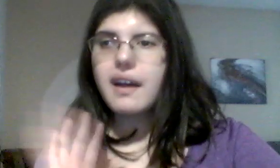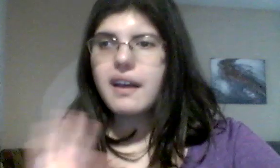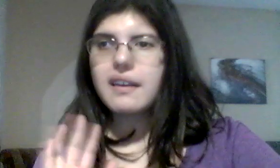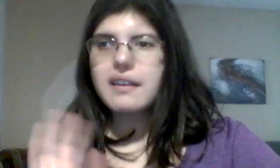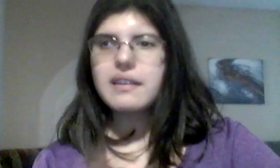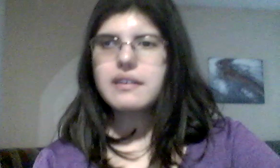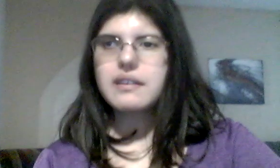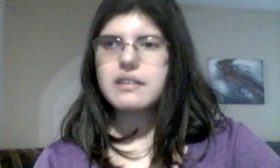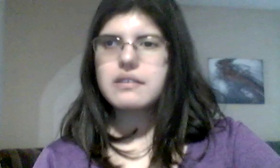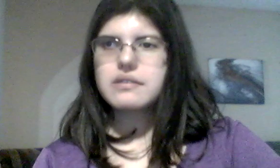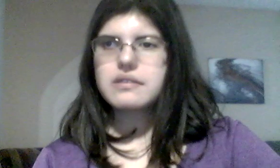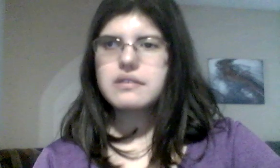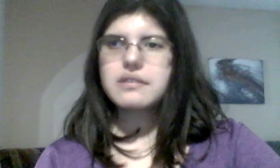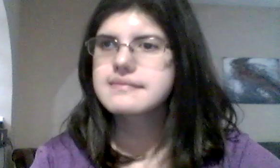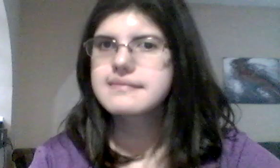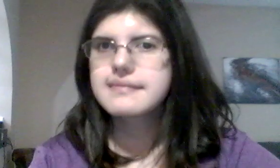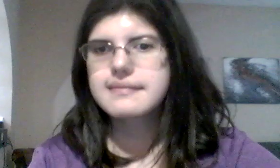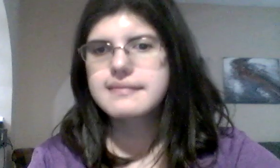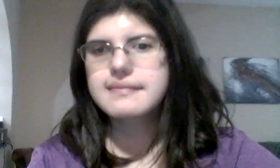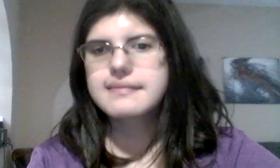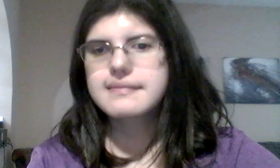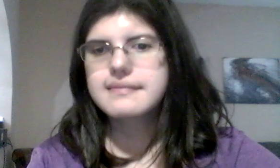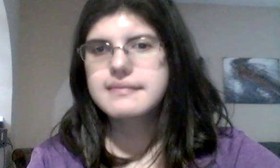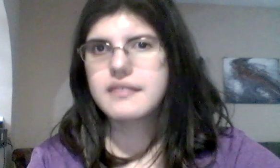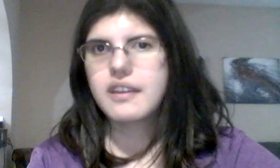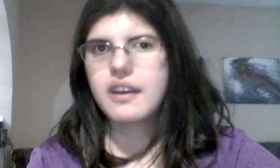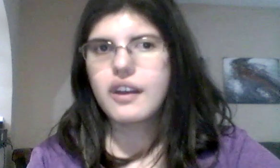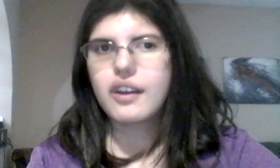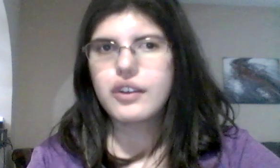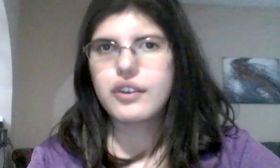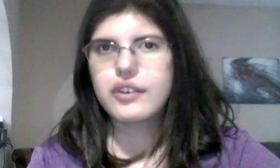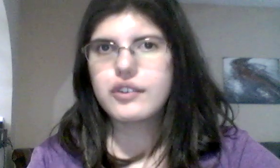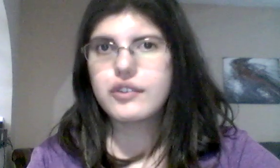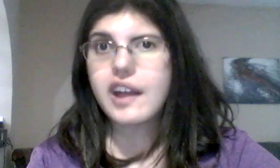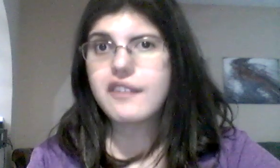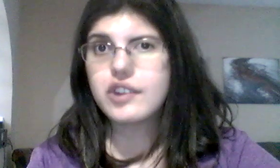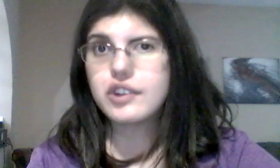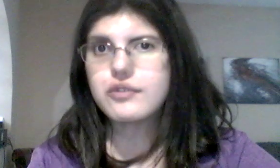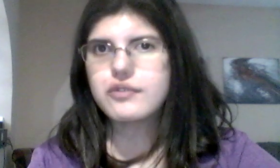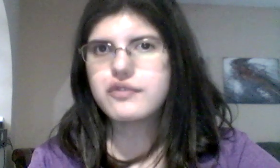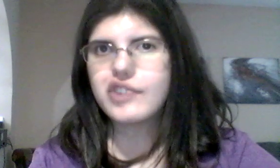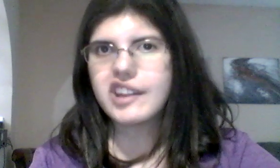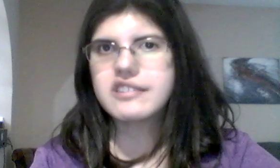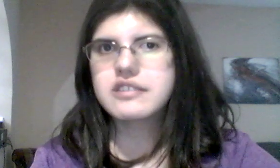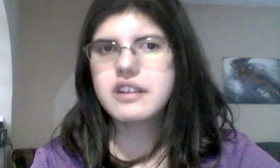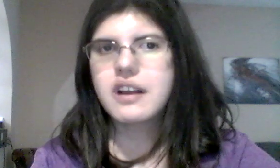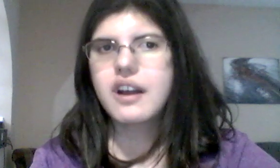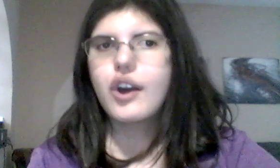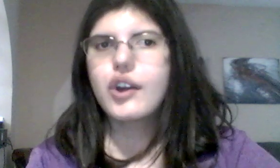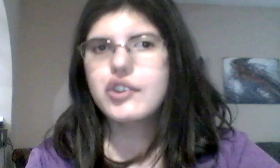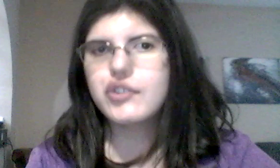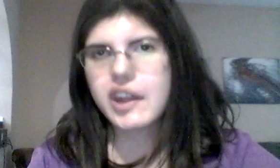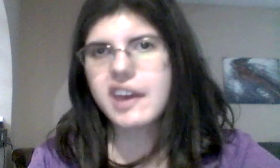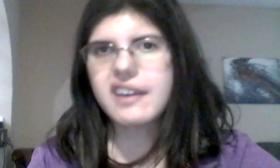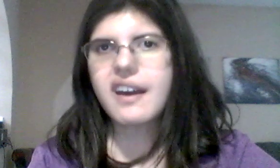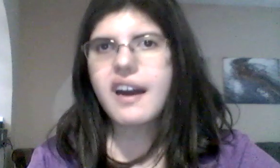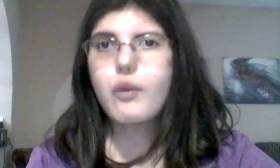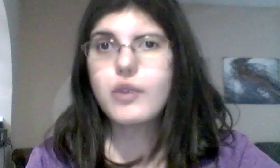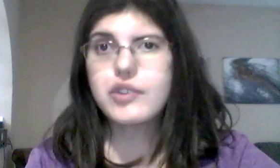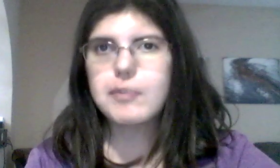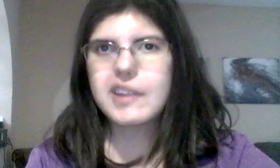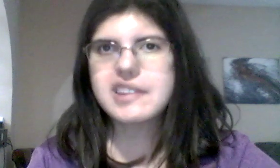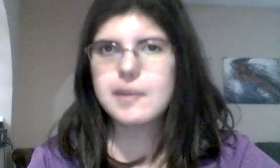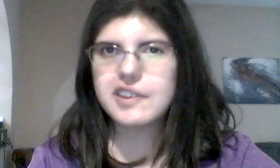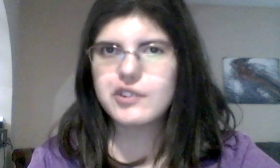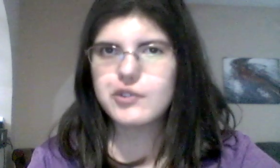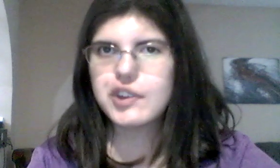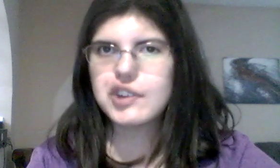Good afternoon, friends. Today, I want to explain something to you